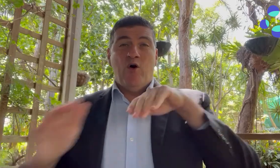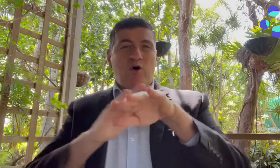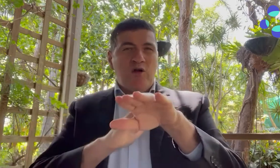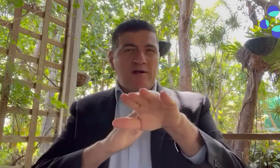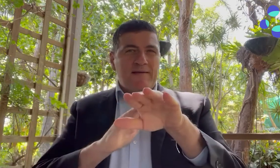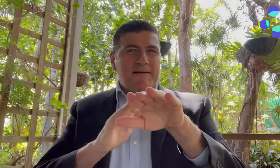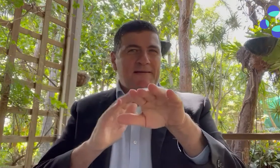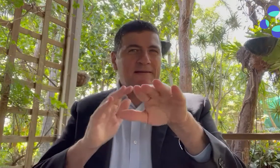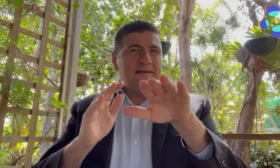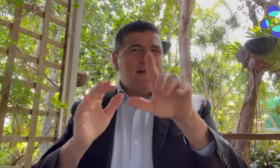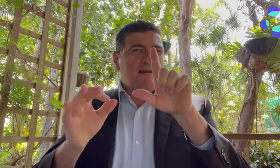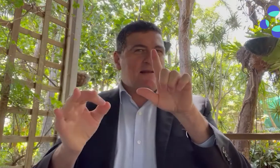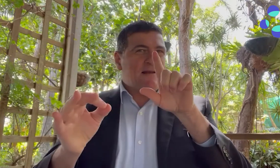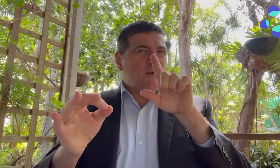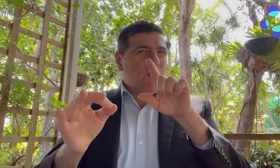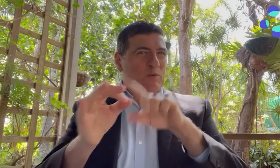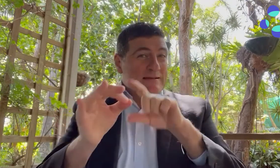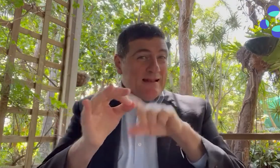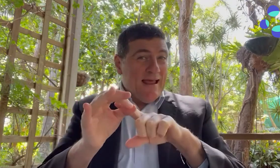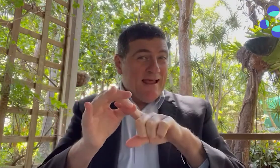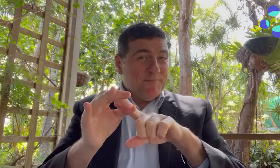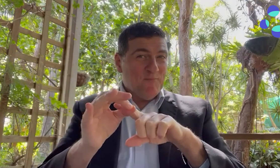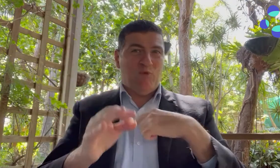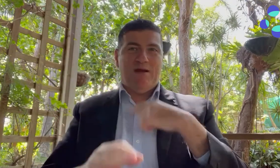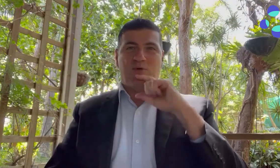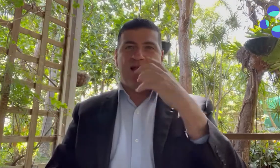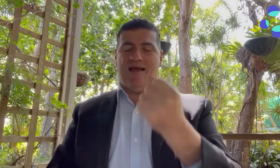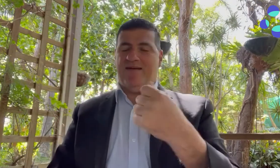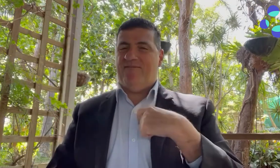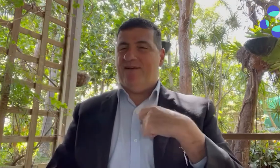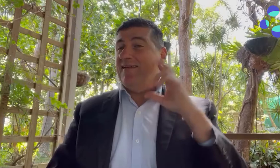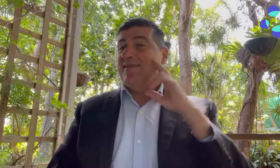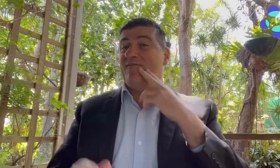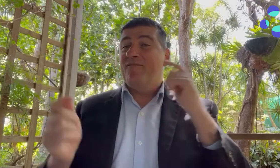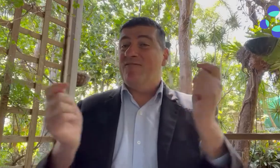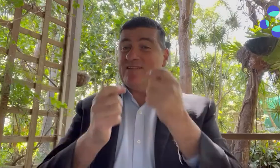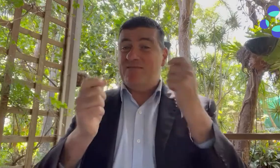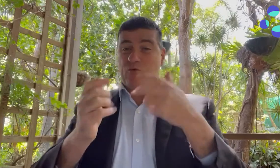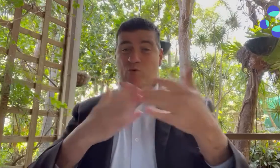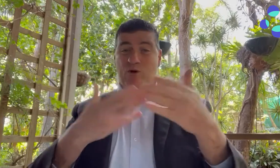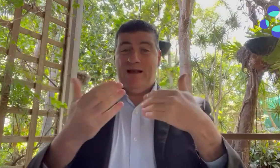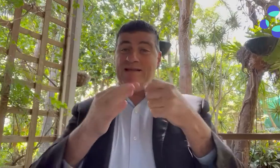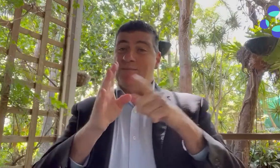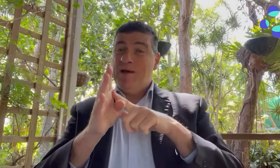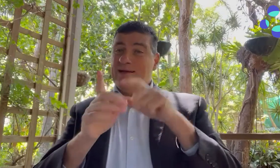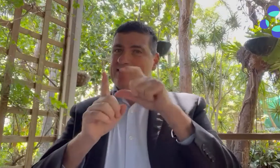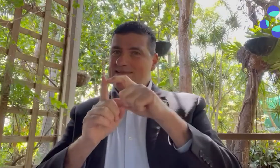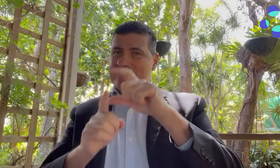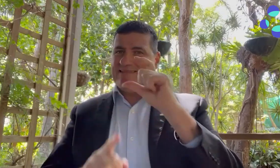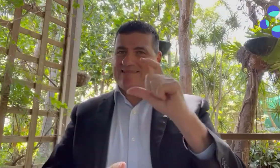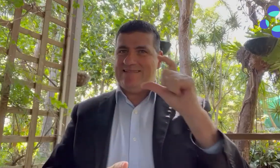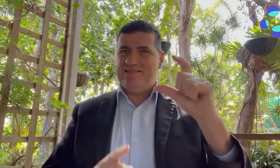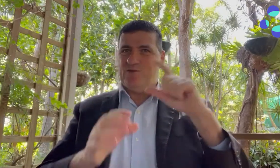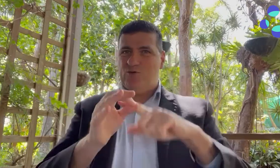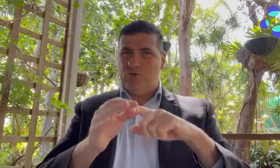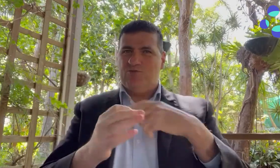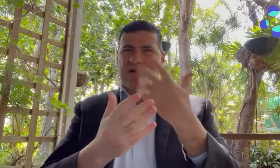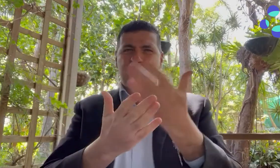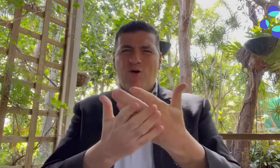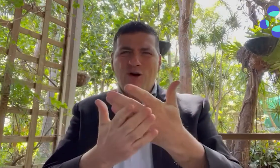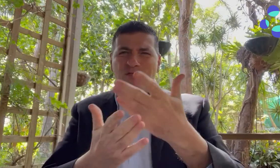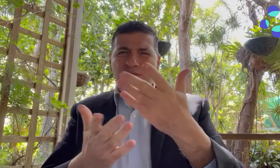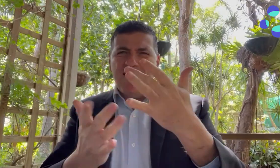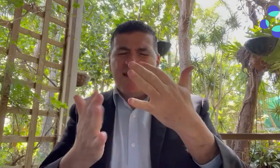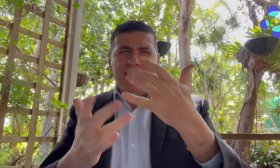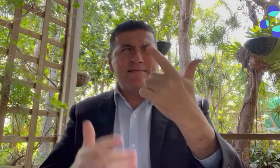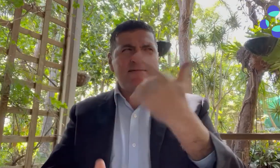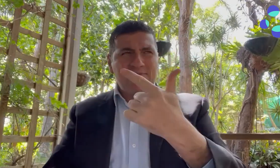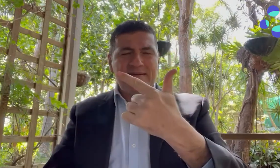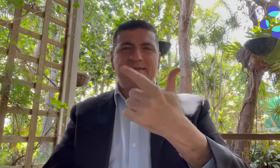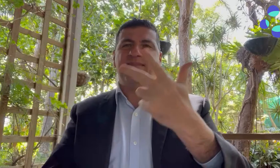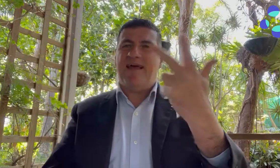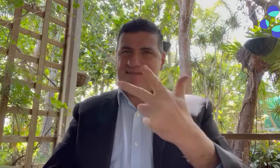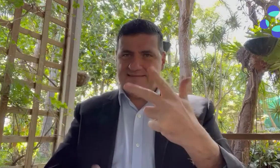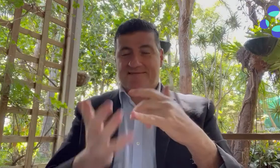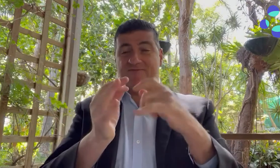In Queensland we have the Deaf festival organised by DCCQ that’ll be held on the 17th and 18th of September.